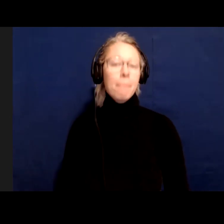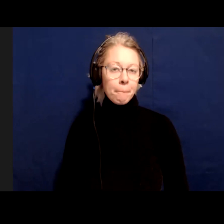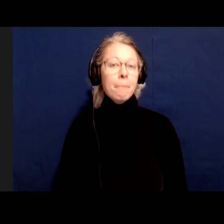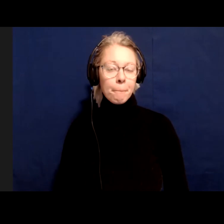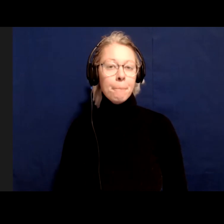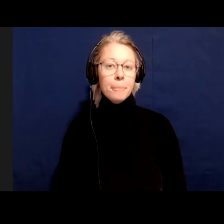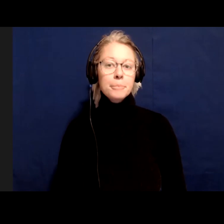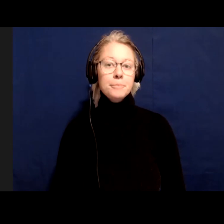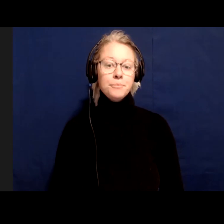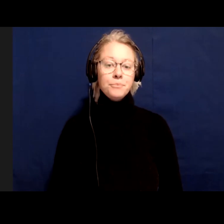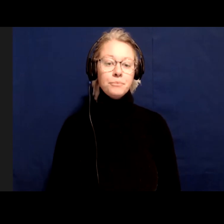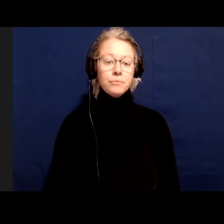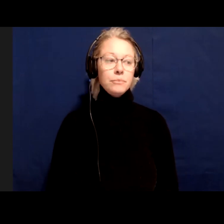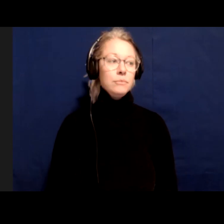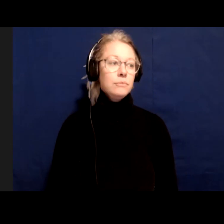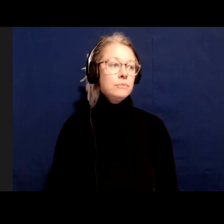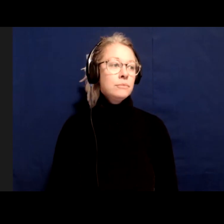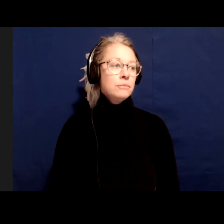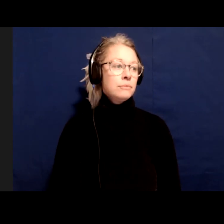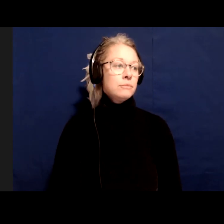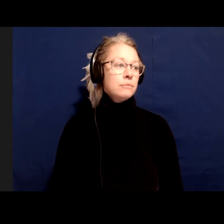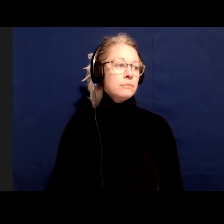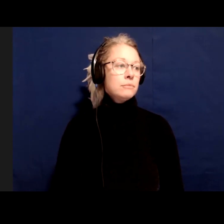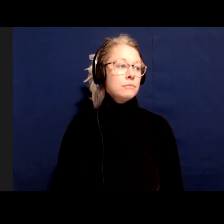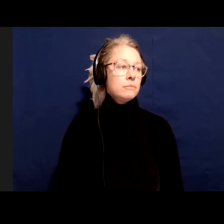and again, answer any questions that people may have.